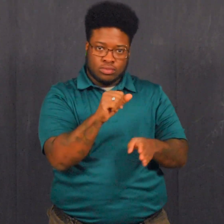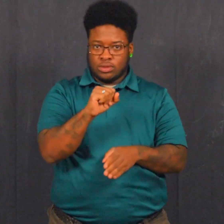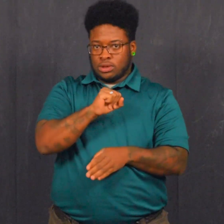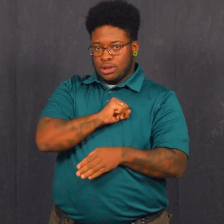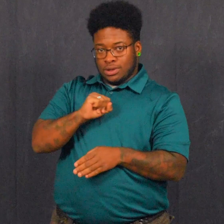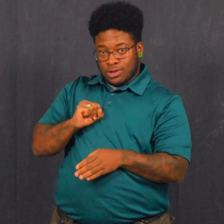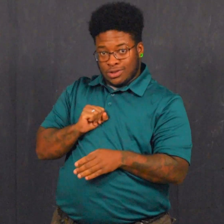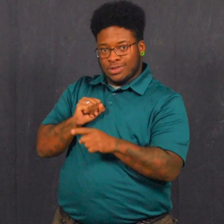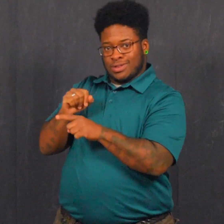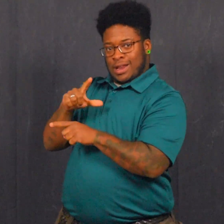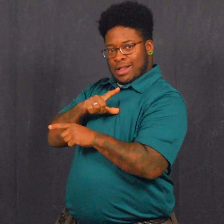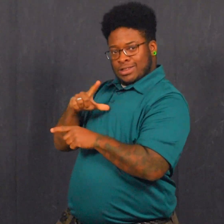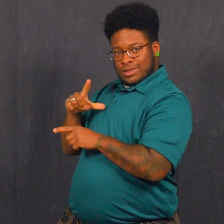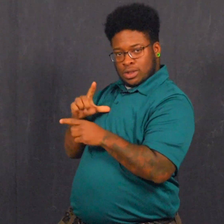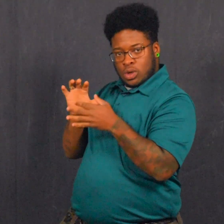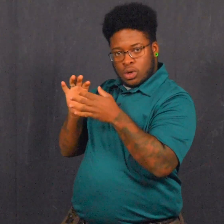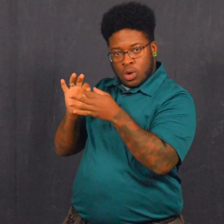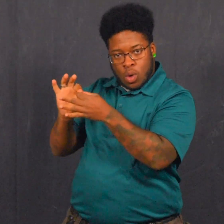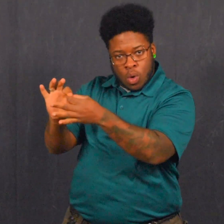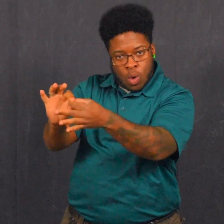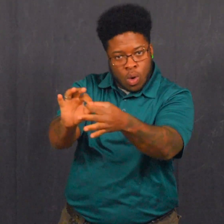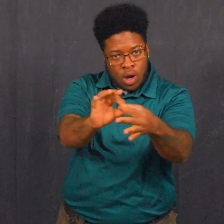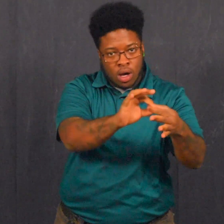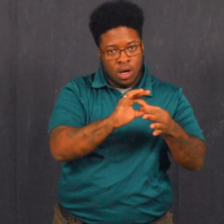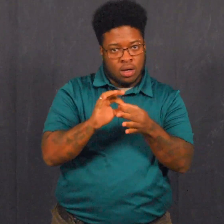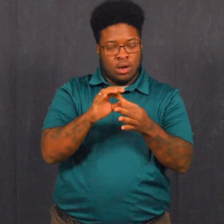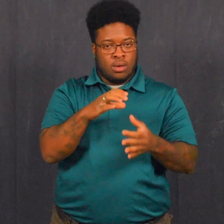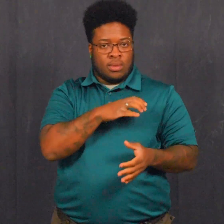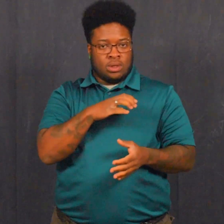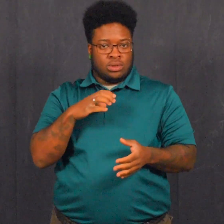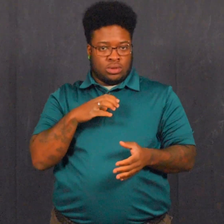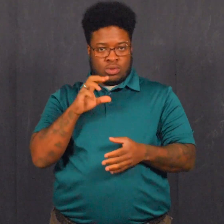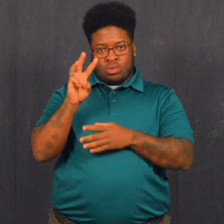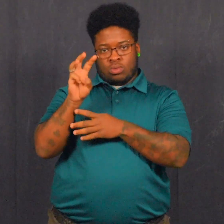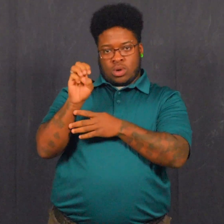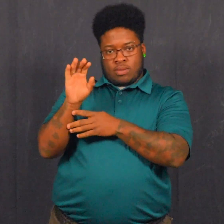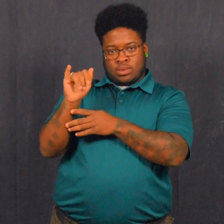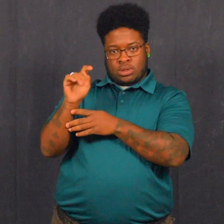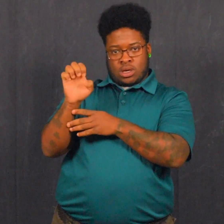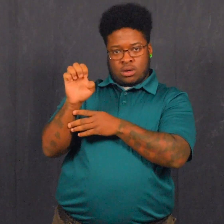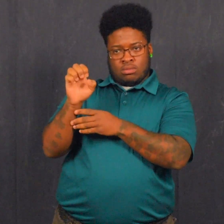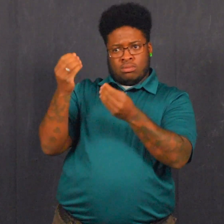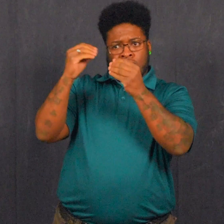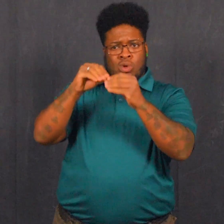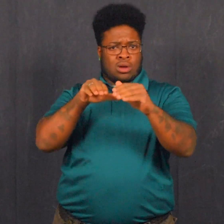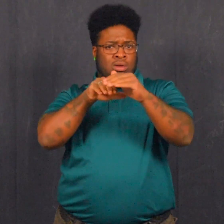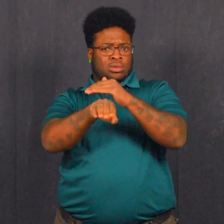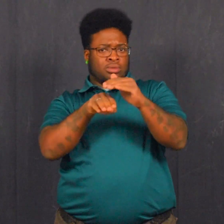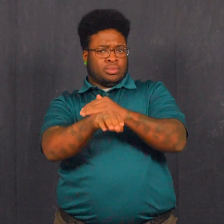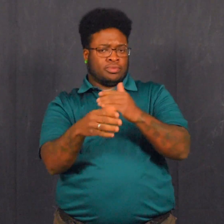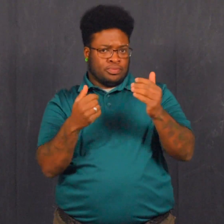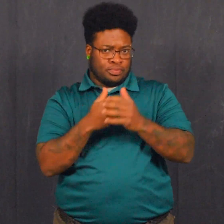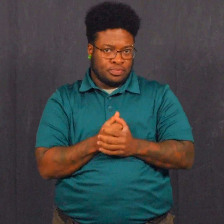and the Legislative Coordinating Commission websites more accessible.